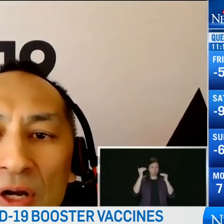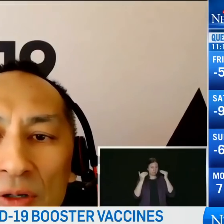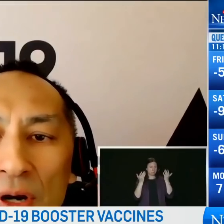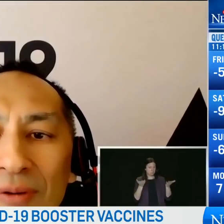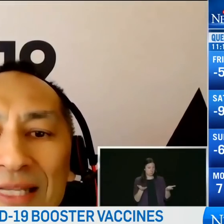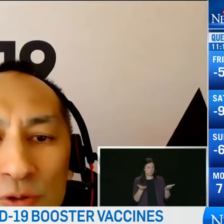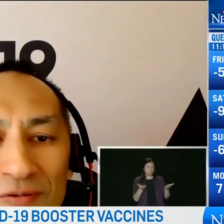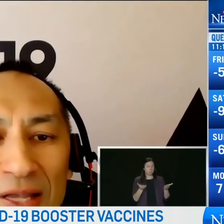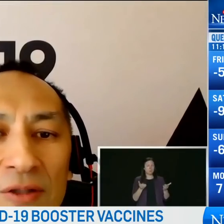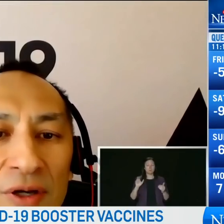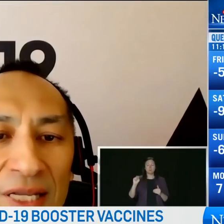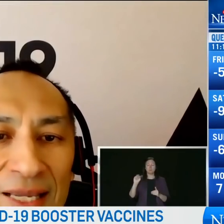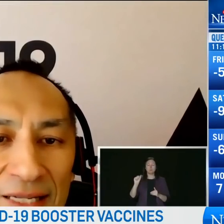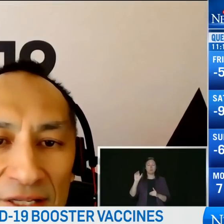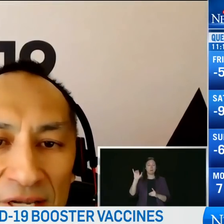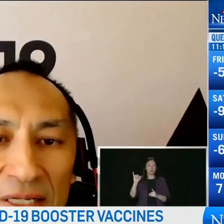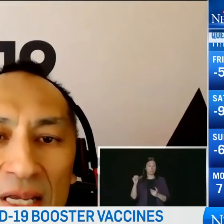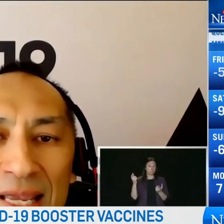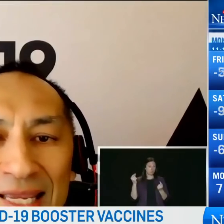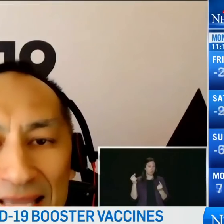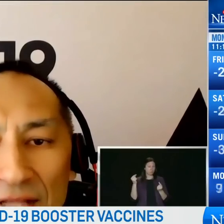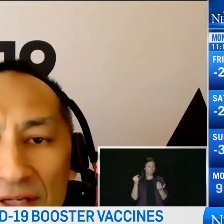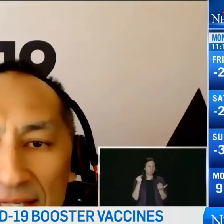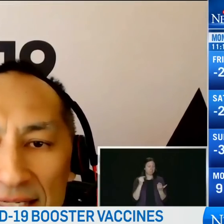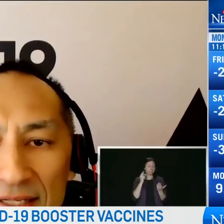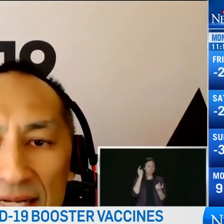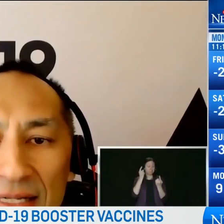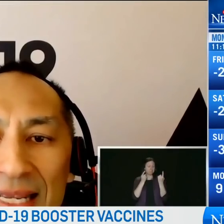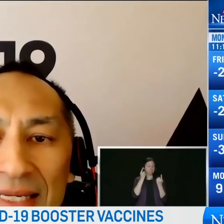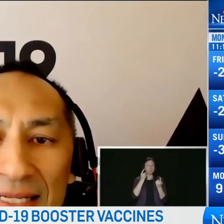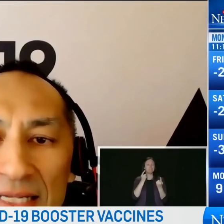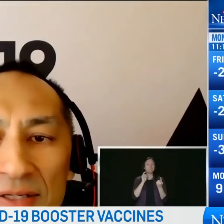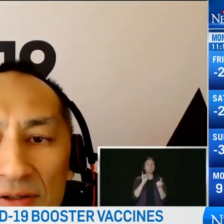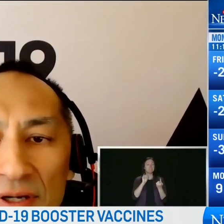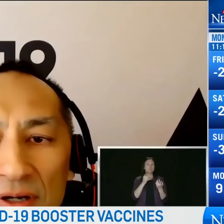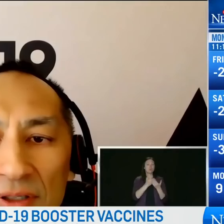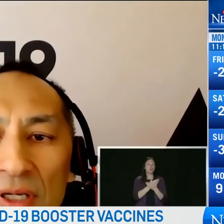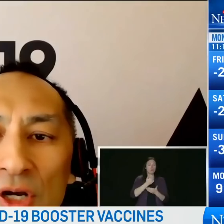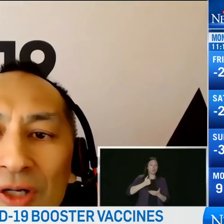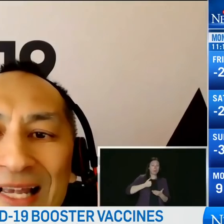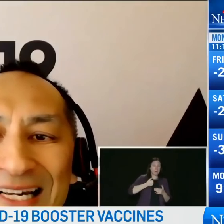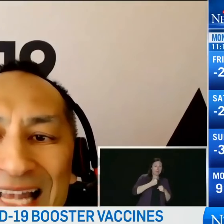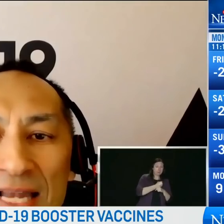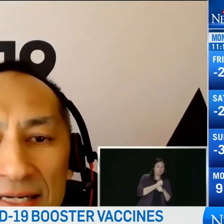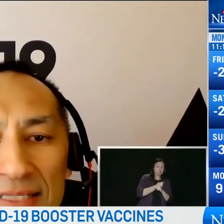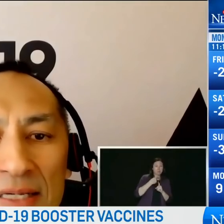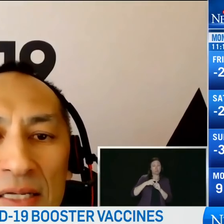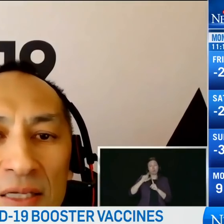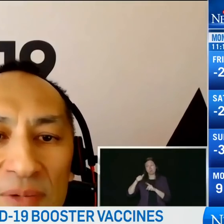VACCINATION OF ADOLESCENTS AND YOUNG ADULTS, THE NATIONAL